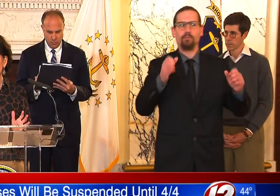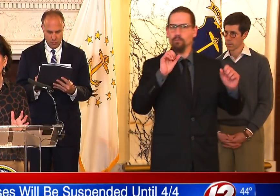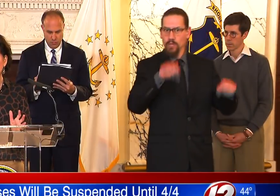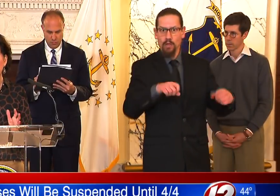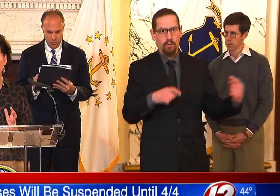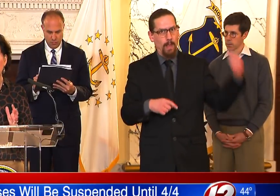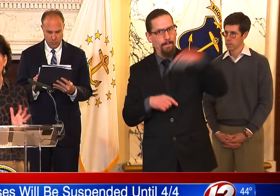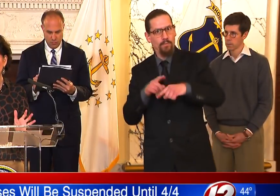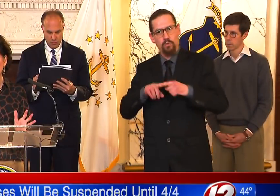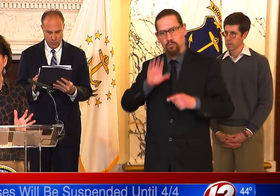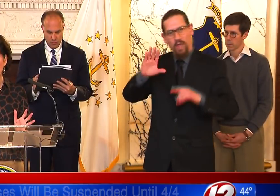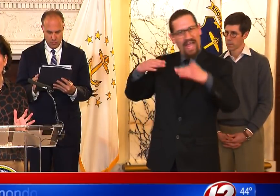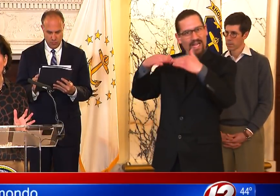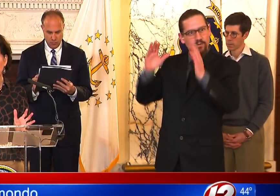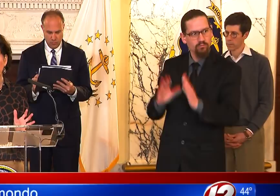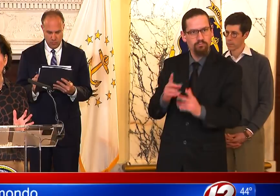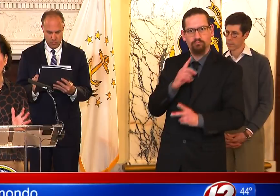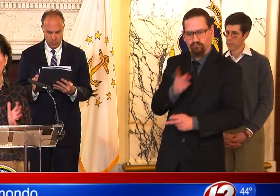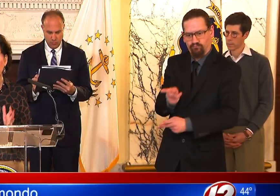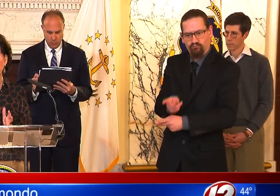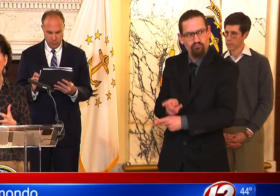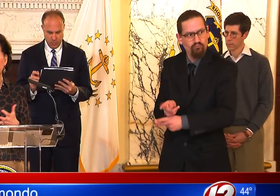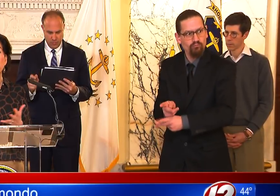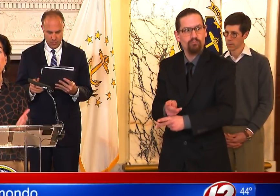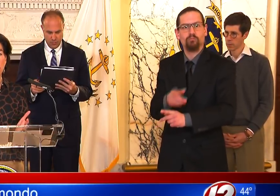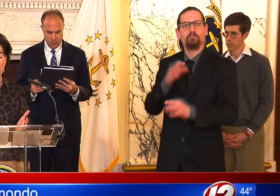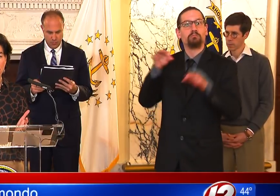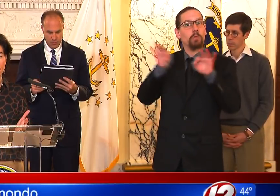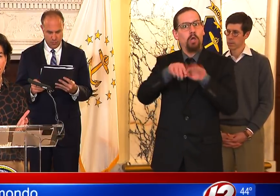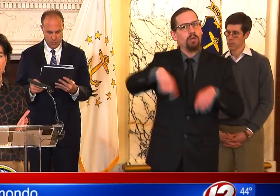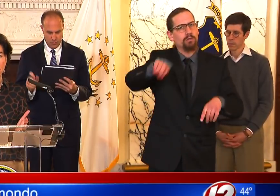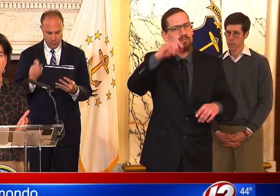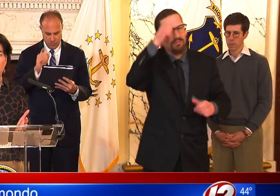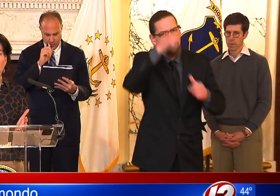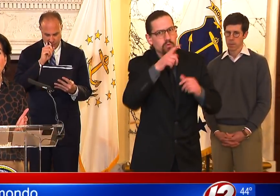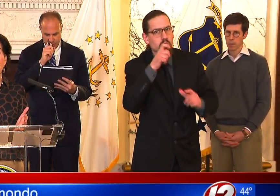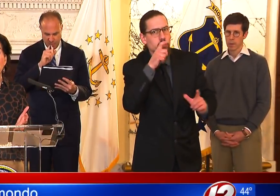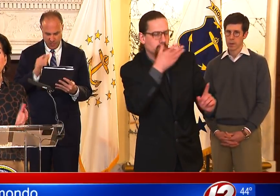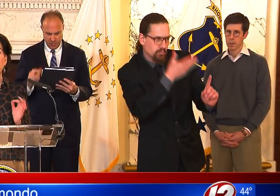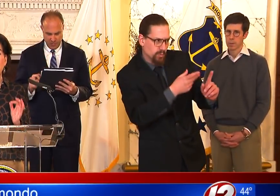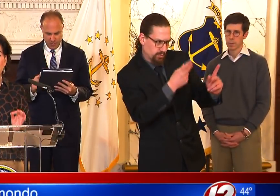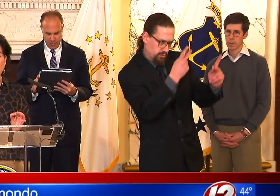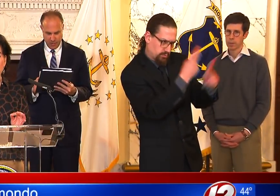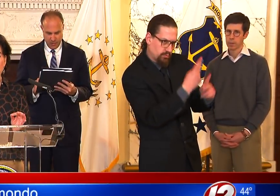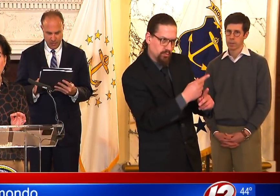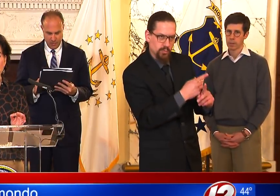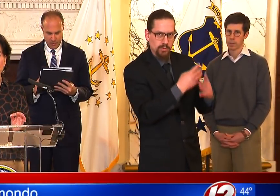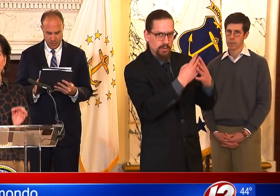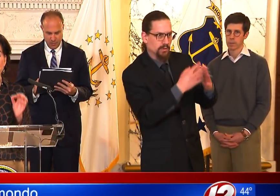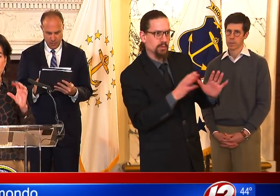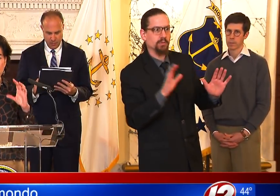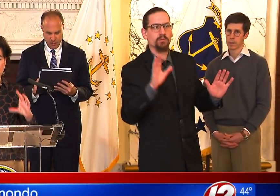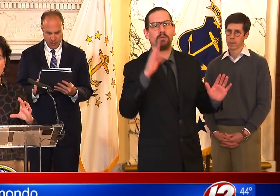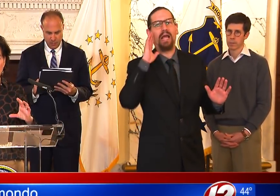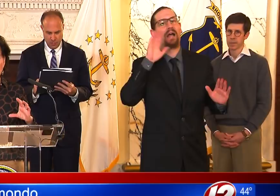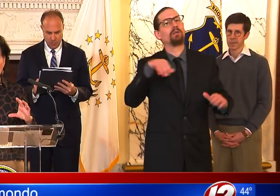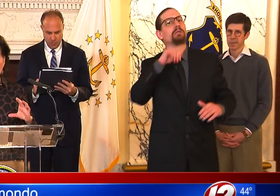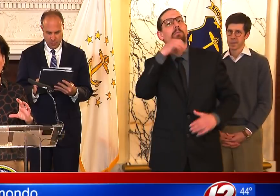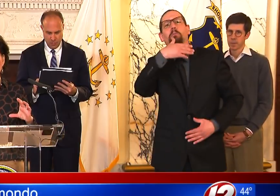YOU WANT TO BE CAREFUL ANY TIME YOU LET ANYONE IN YOUR HOME. I KNOW IT IS NOT PERFECT, I HOPE